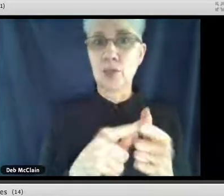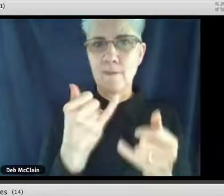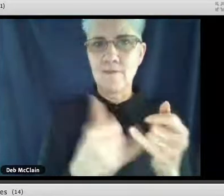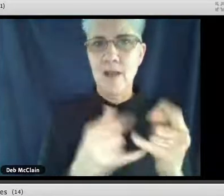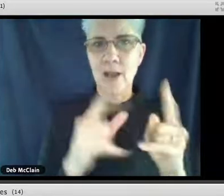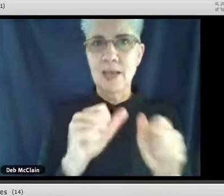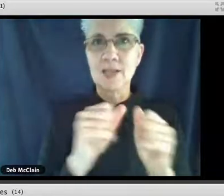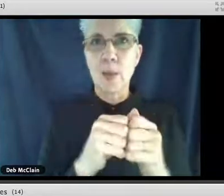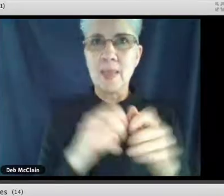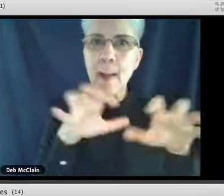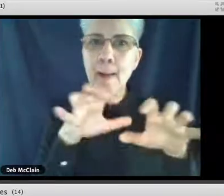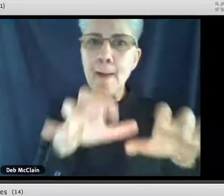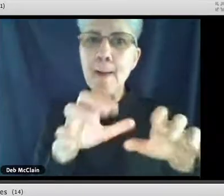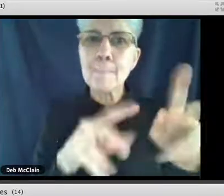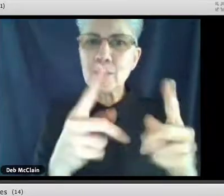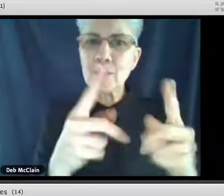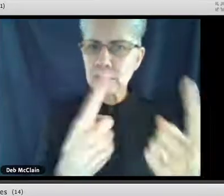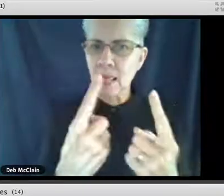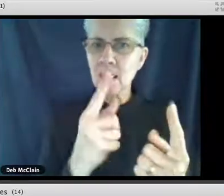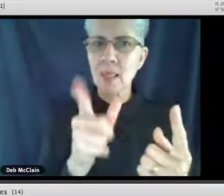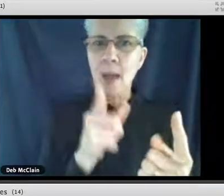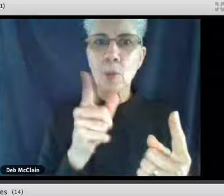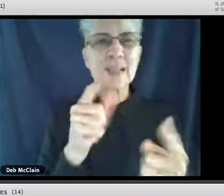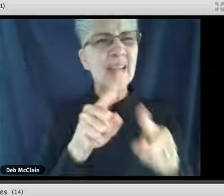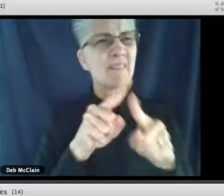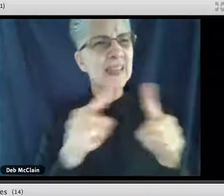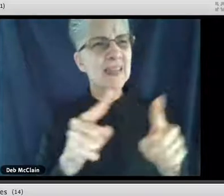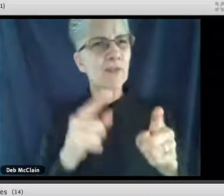because both of them have different ideas of how things fit together.